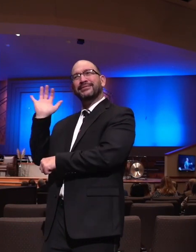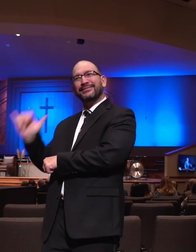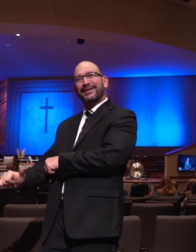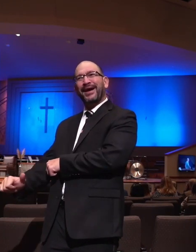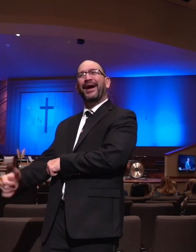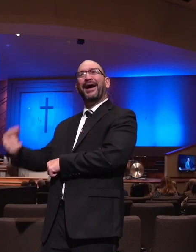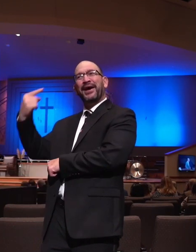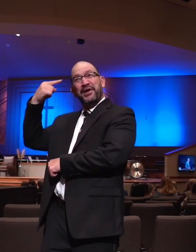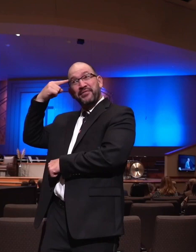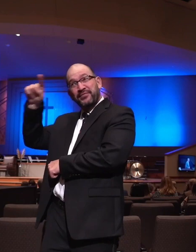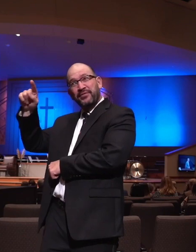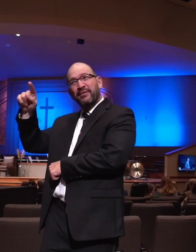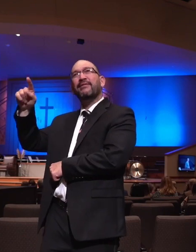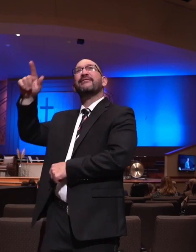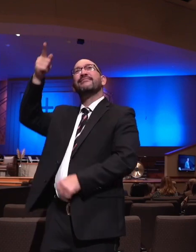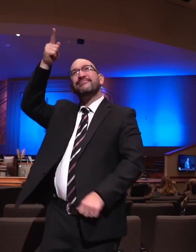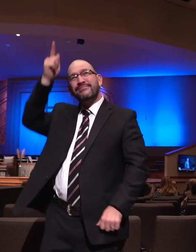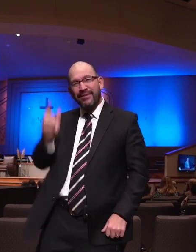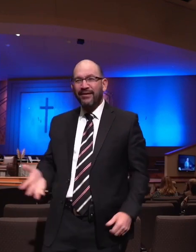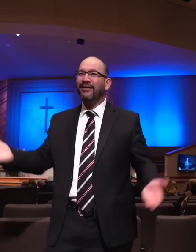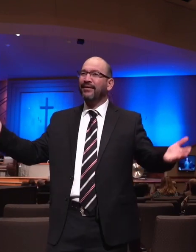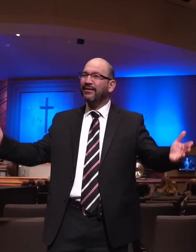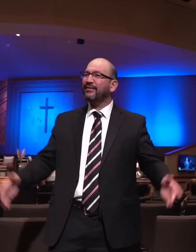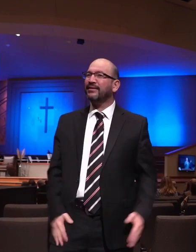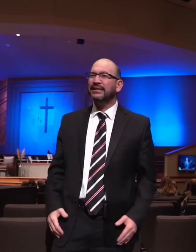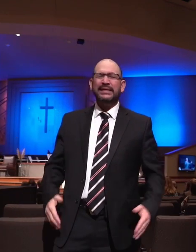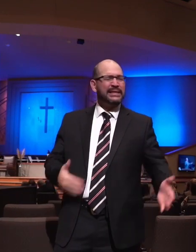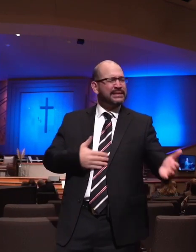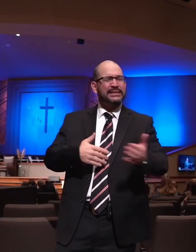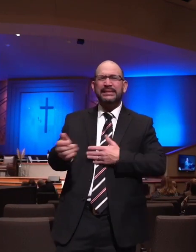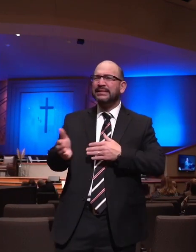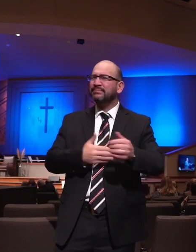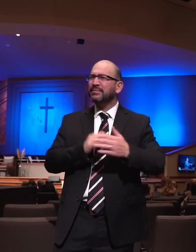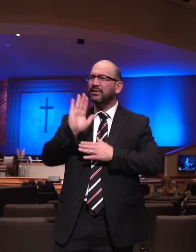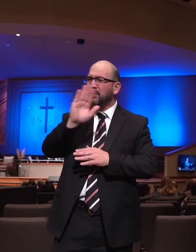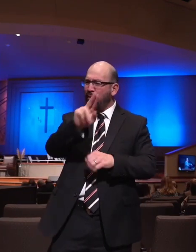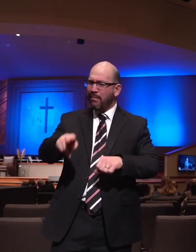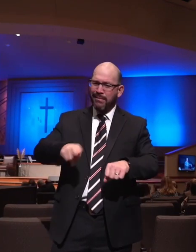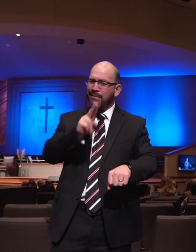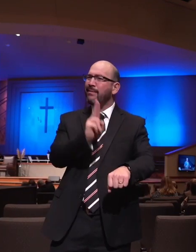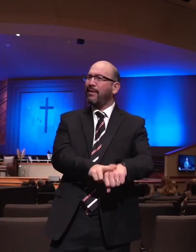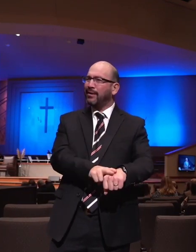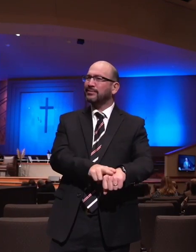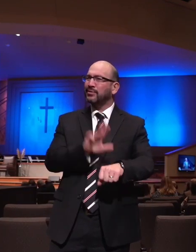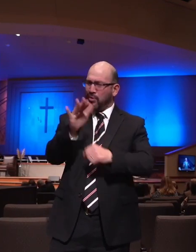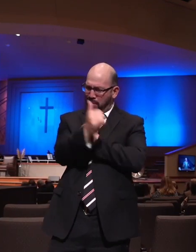from Alabama for the Lord I don't care what your nationality is use it for the